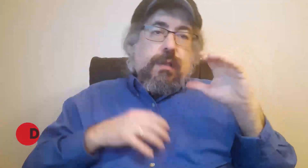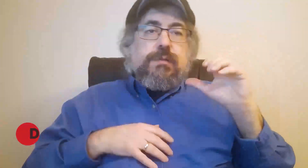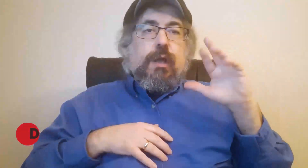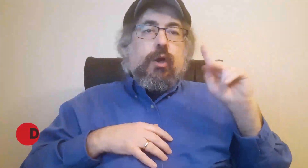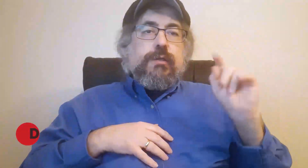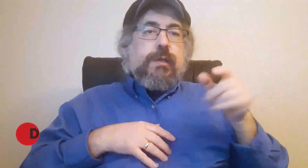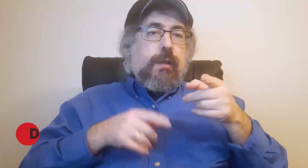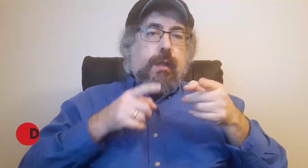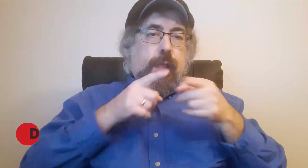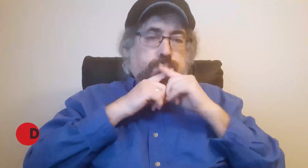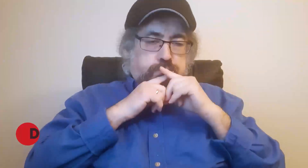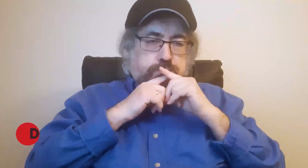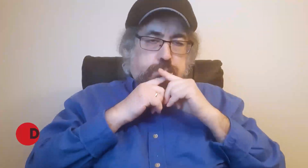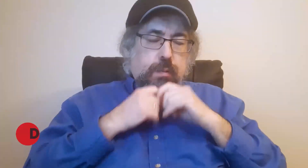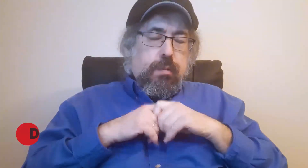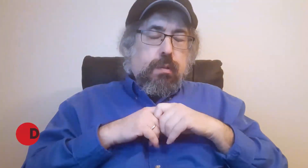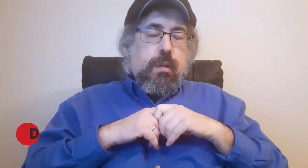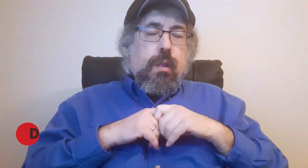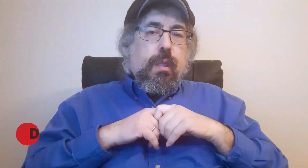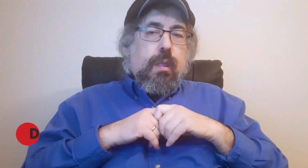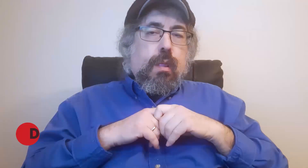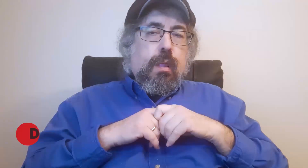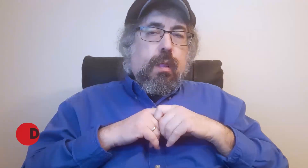CRTC made no mention of that.